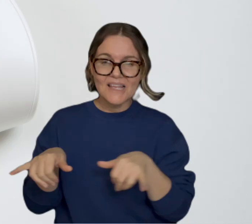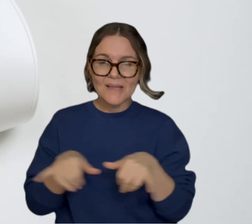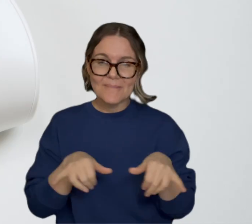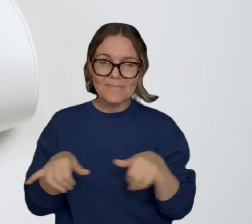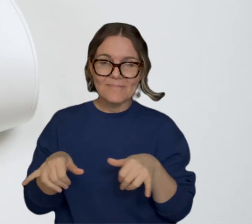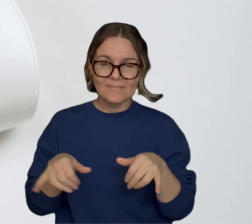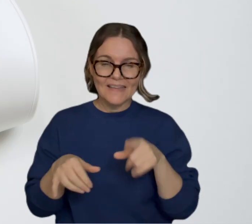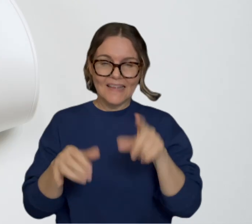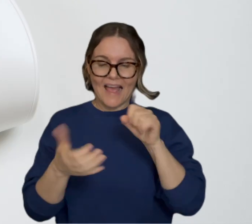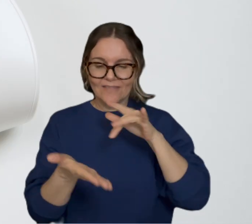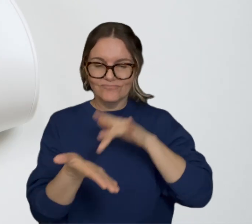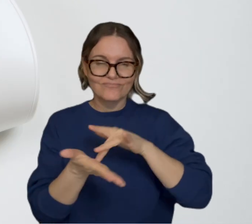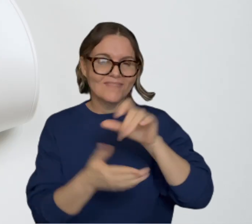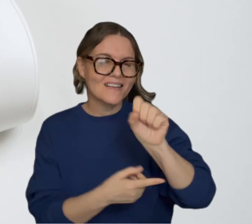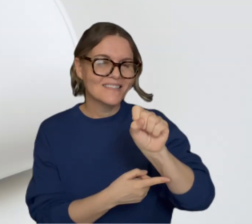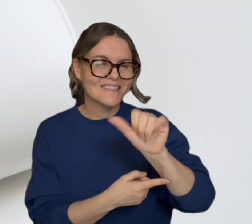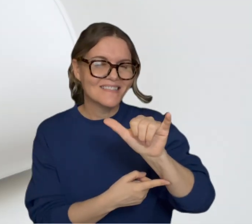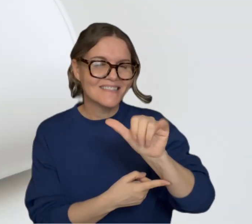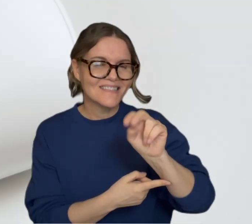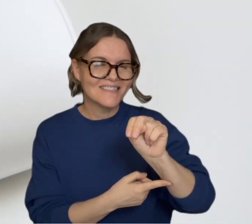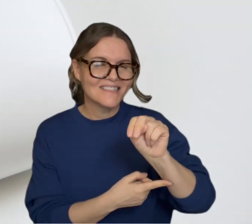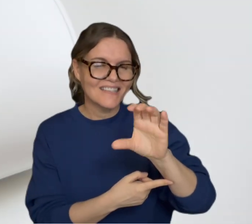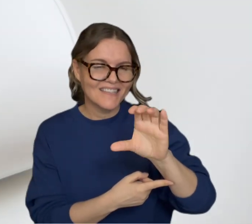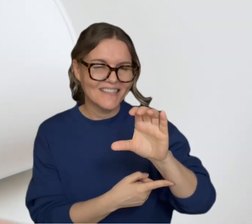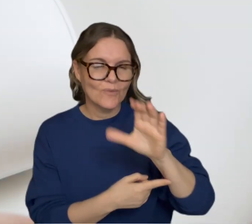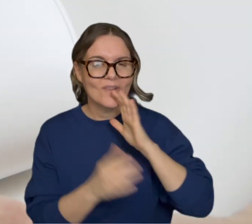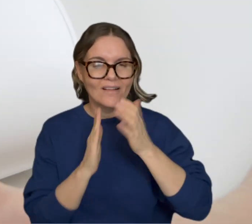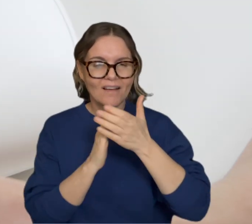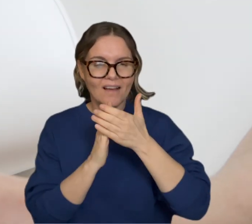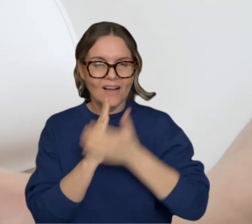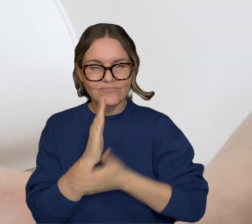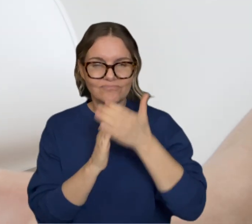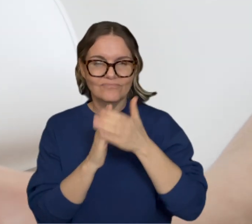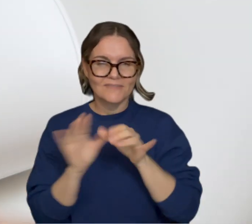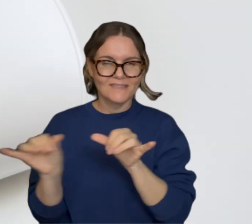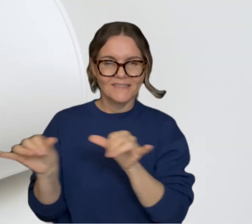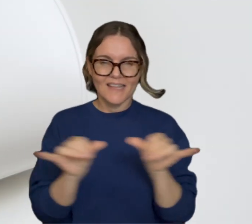pump both sides at the same strength you can do that by pressing the sink button